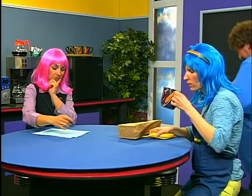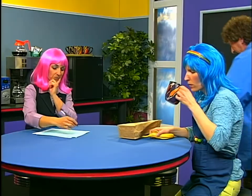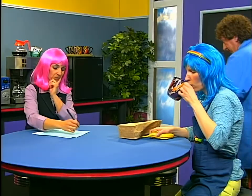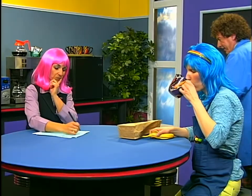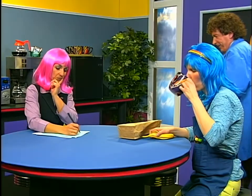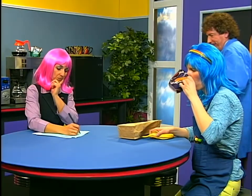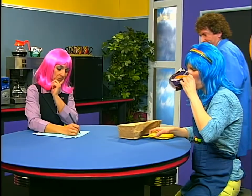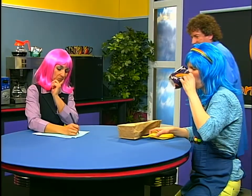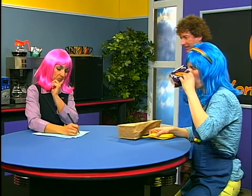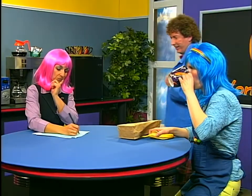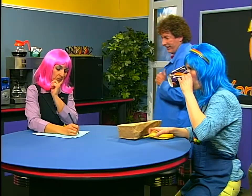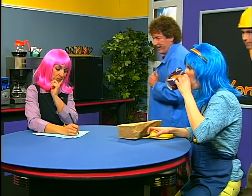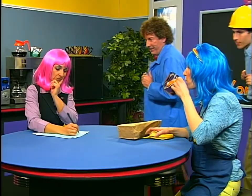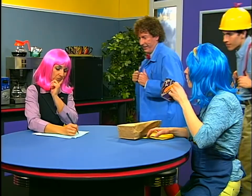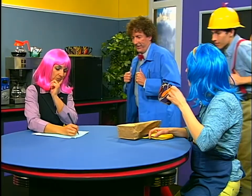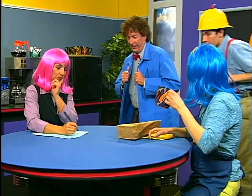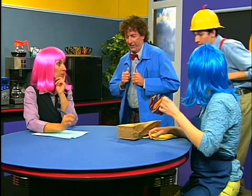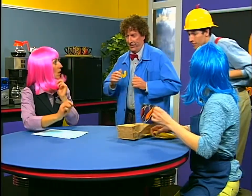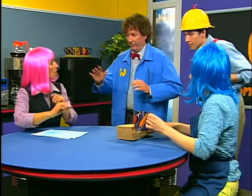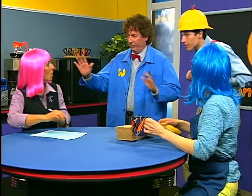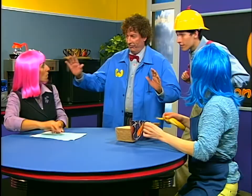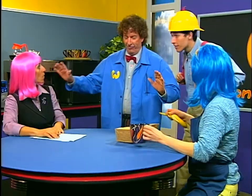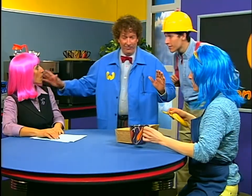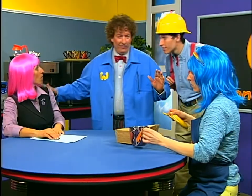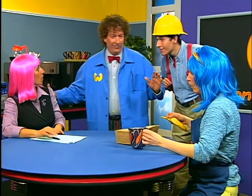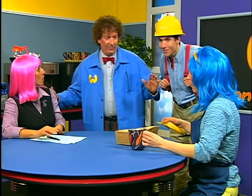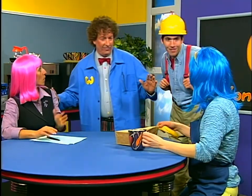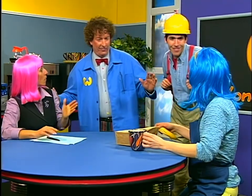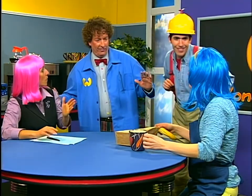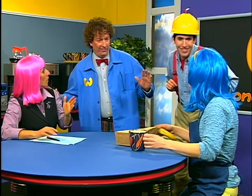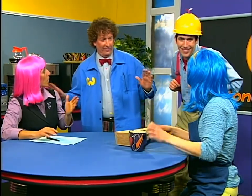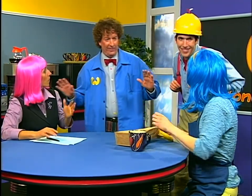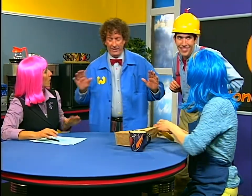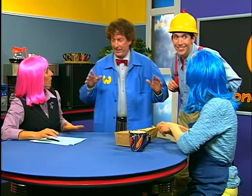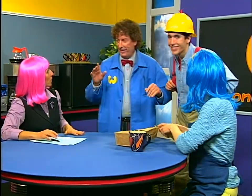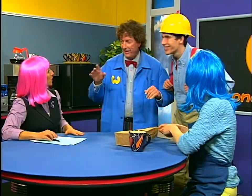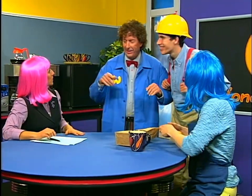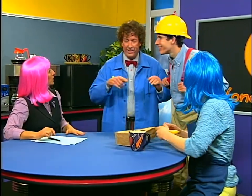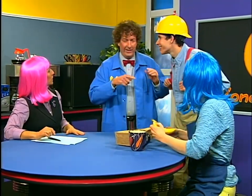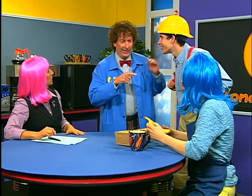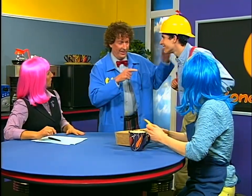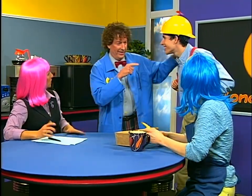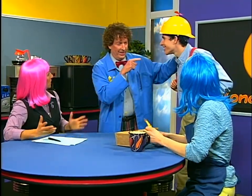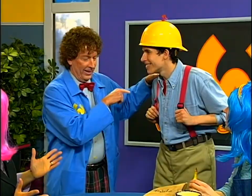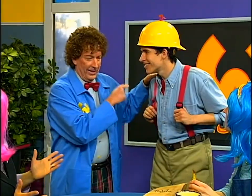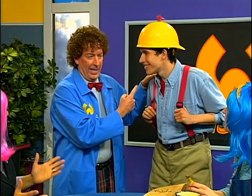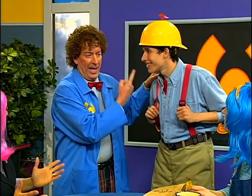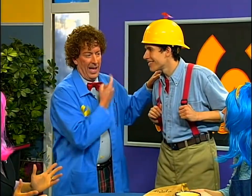HOLD ON, HOLD ON. OKAY, NOW. [GUSHING] OH, NO!